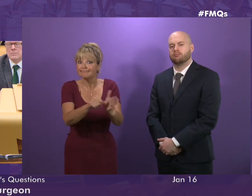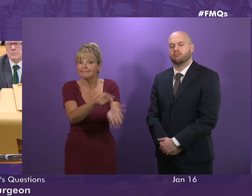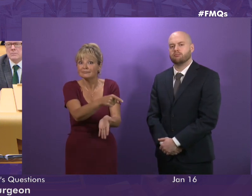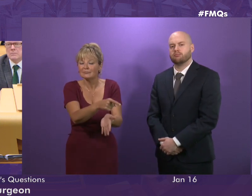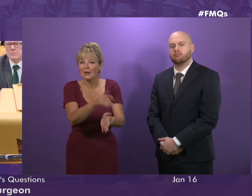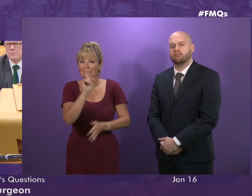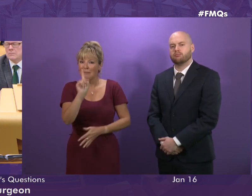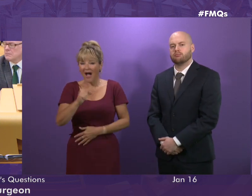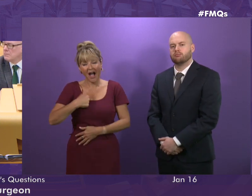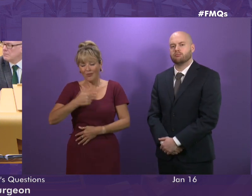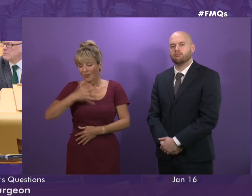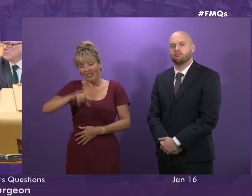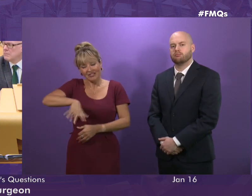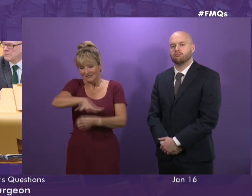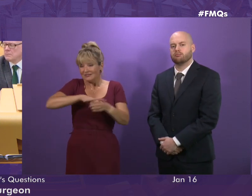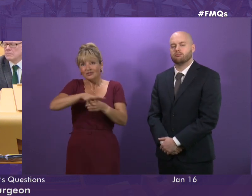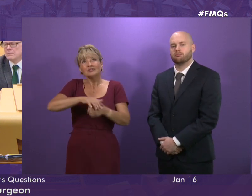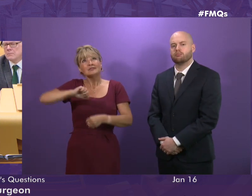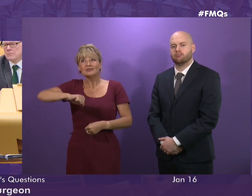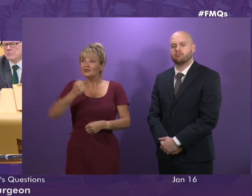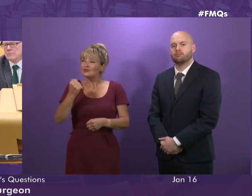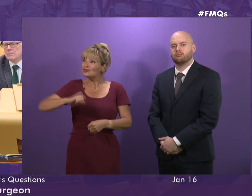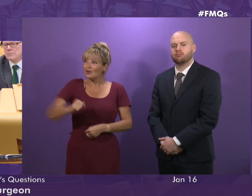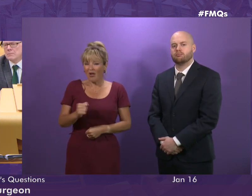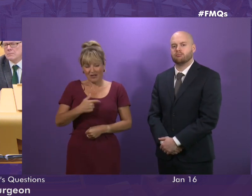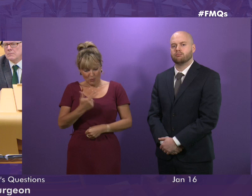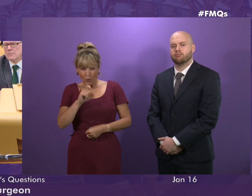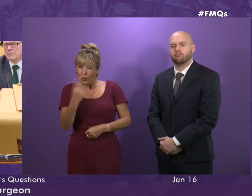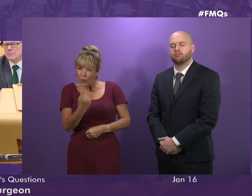in which the poorest in our society are treated in this way through welfare cuts, the better.